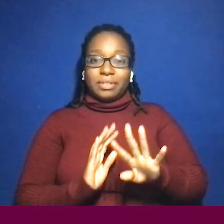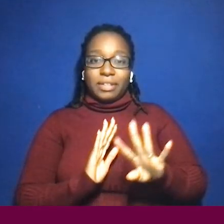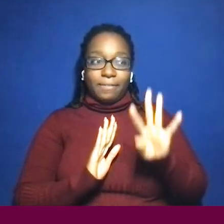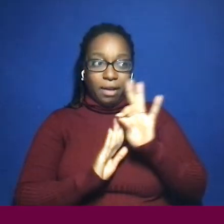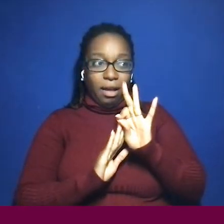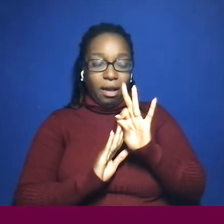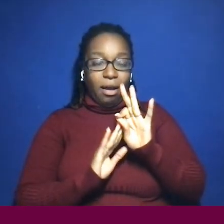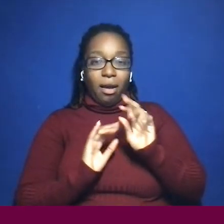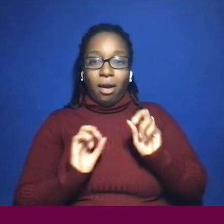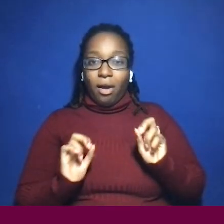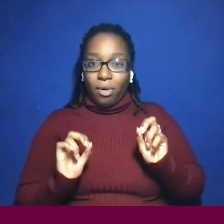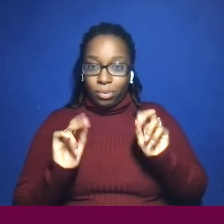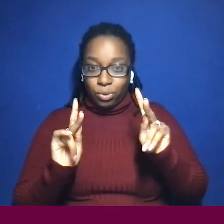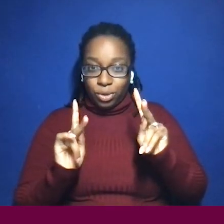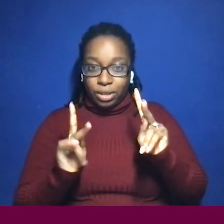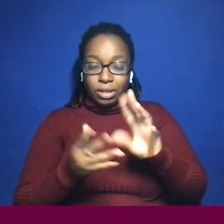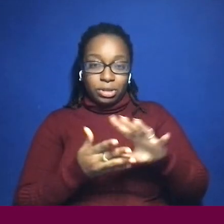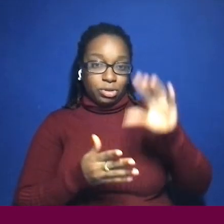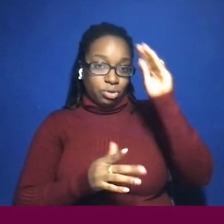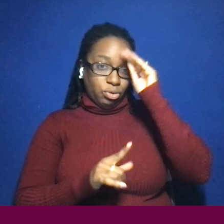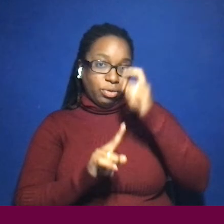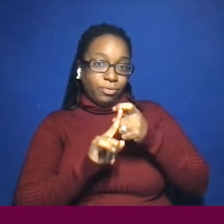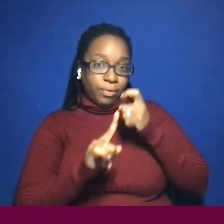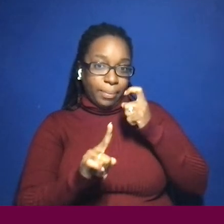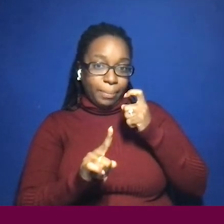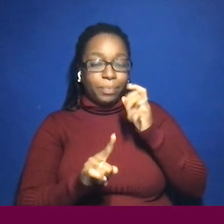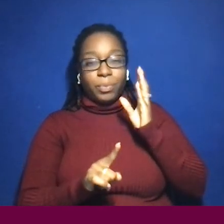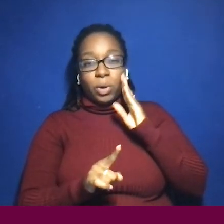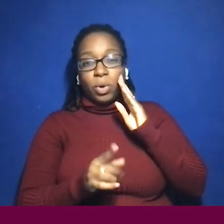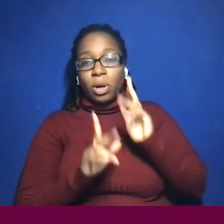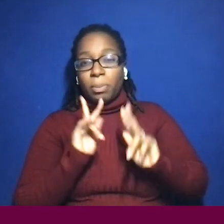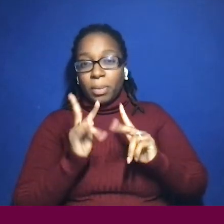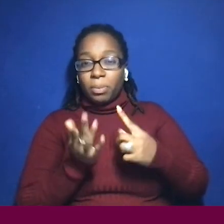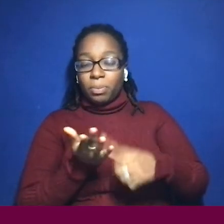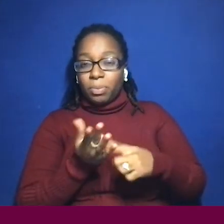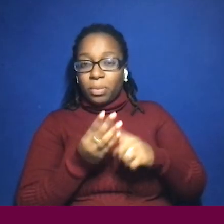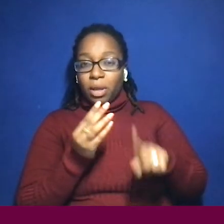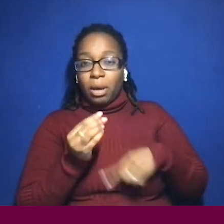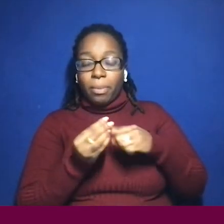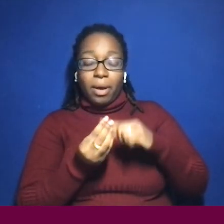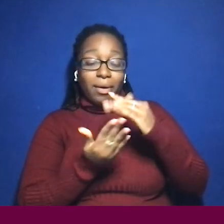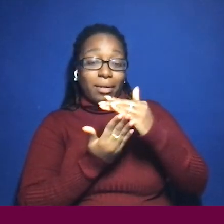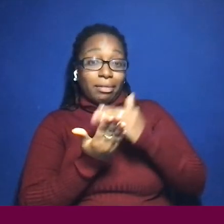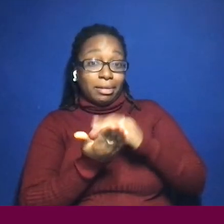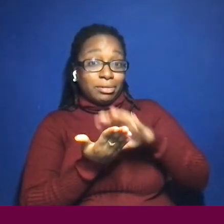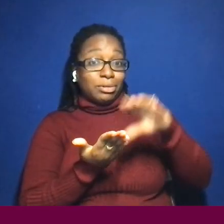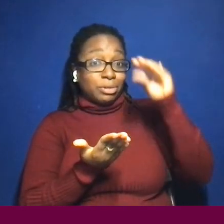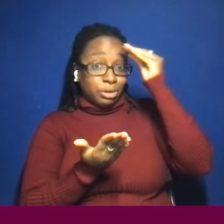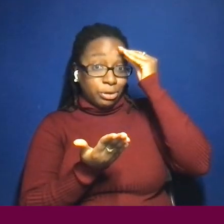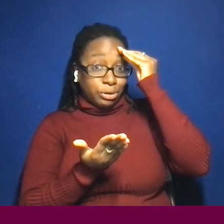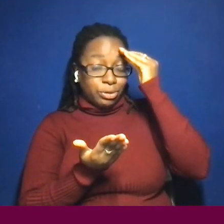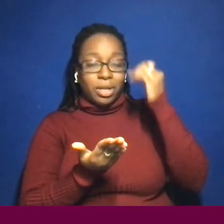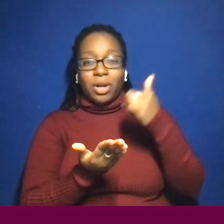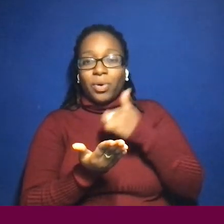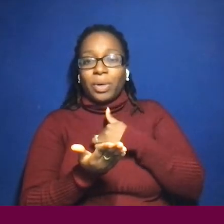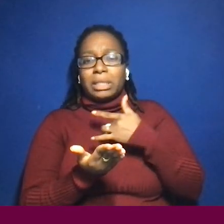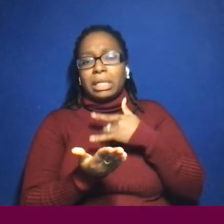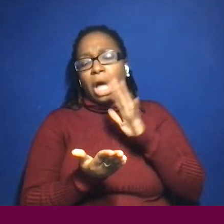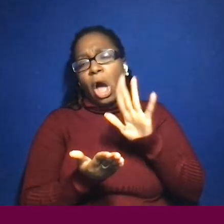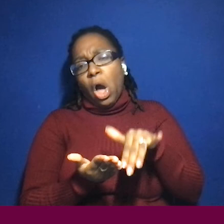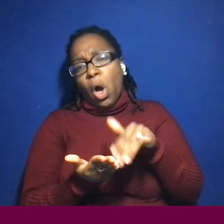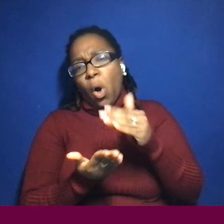opportunities to learn from. People talk a lot about lessons learned, and we joke lessons